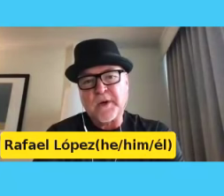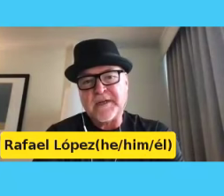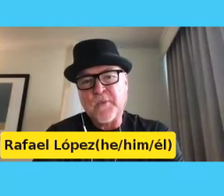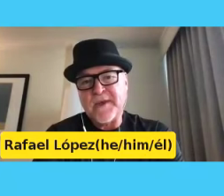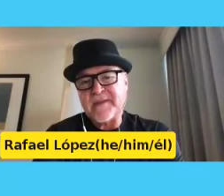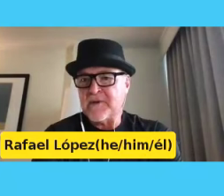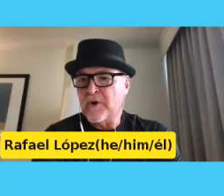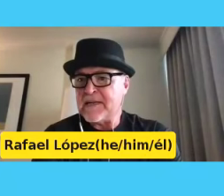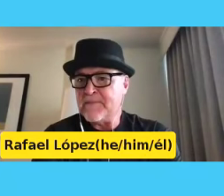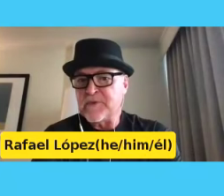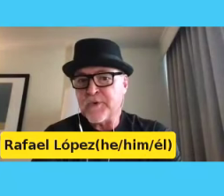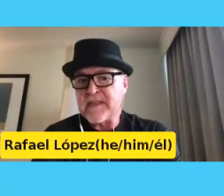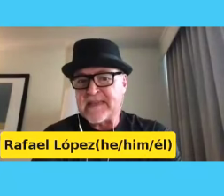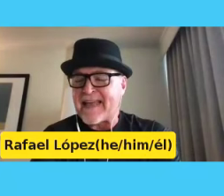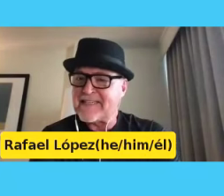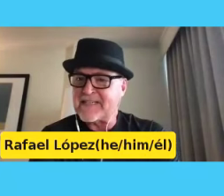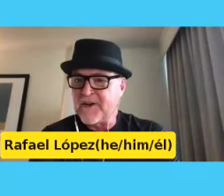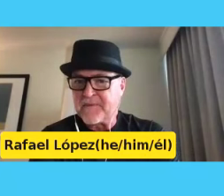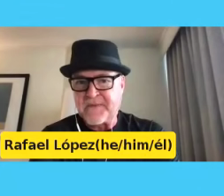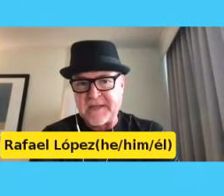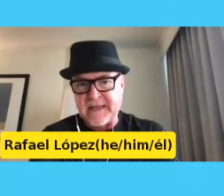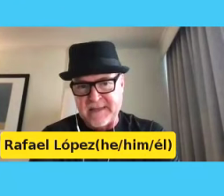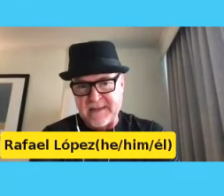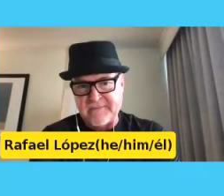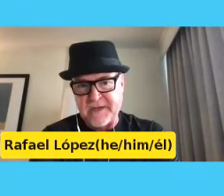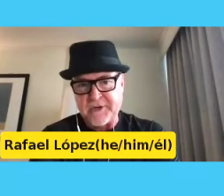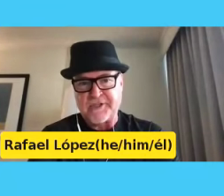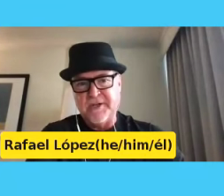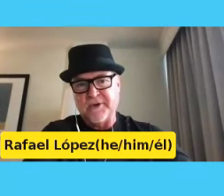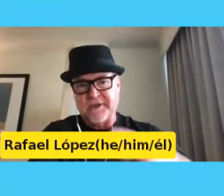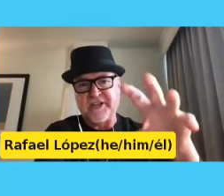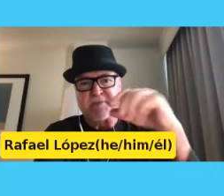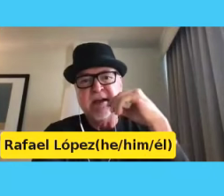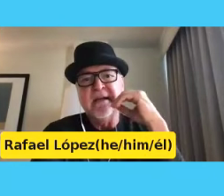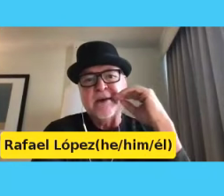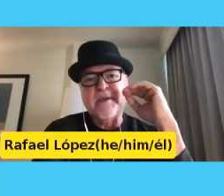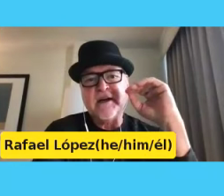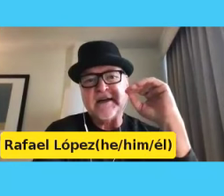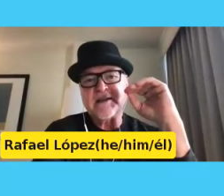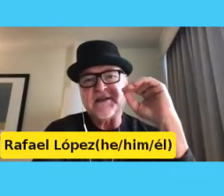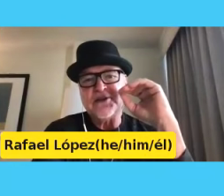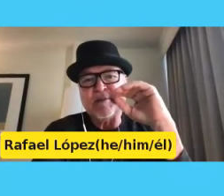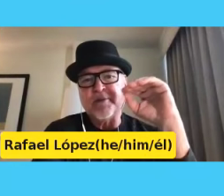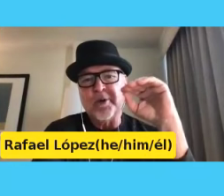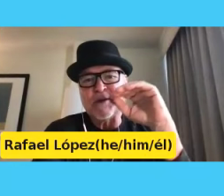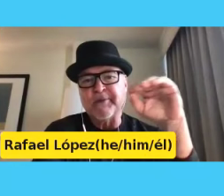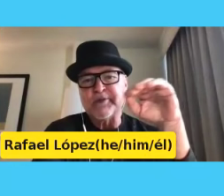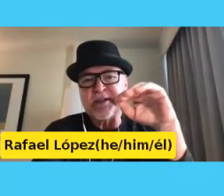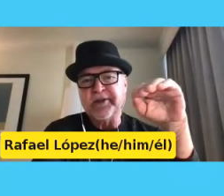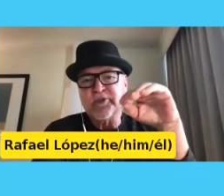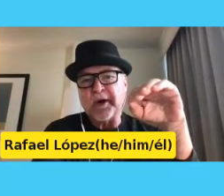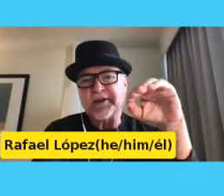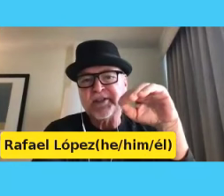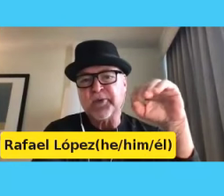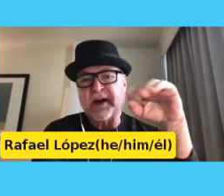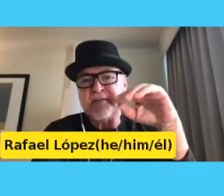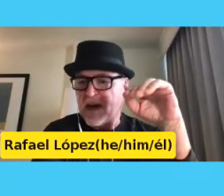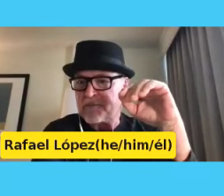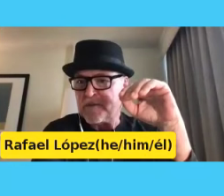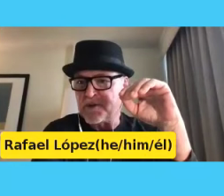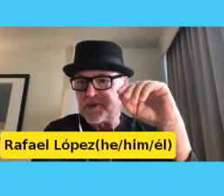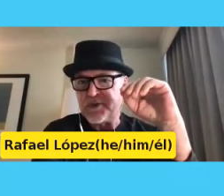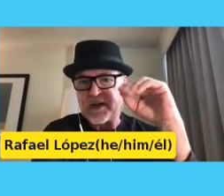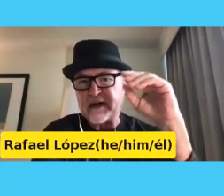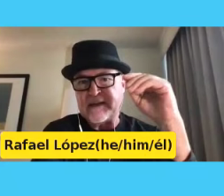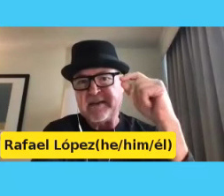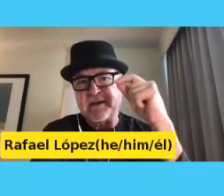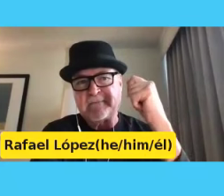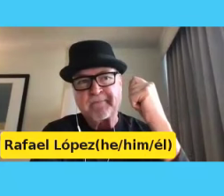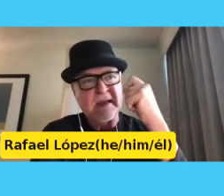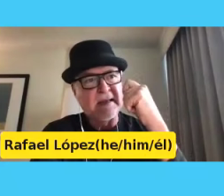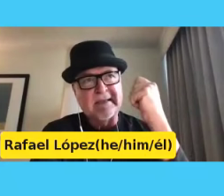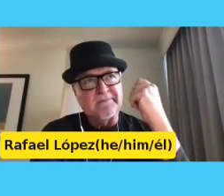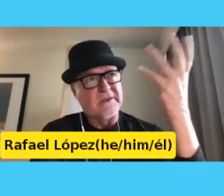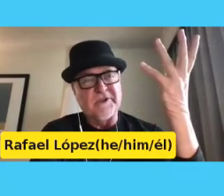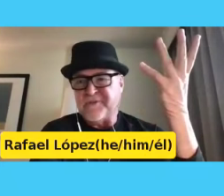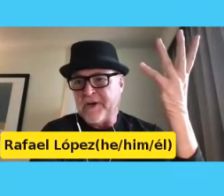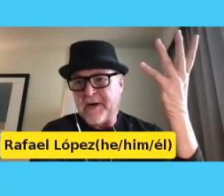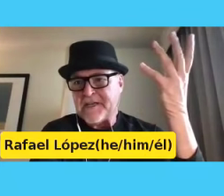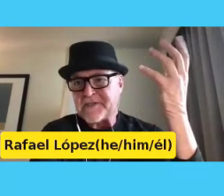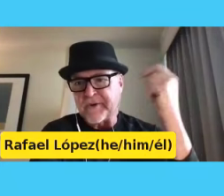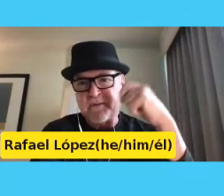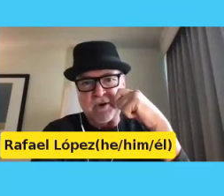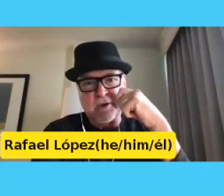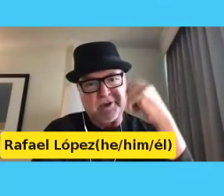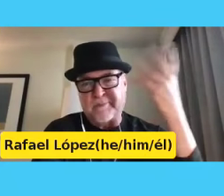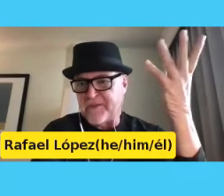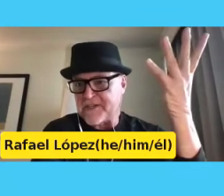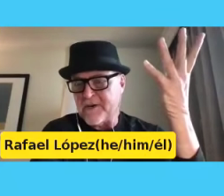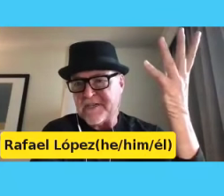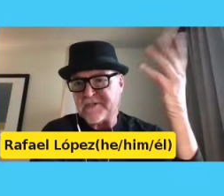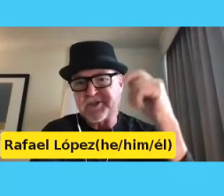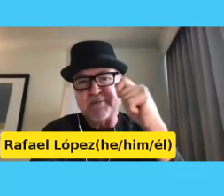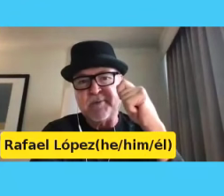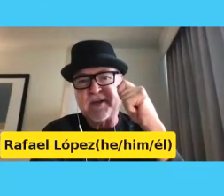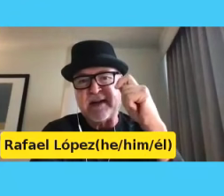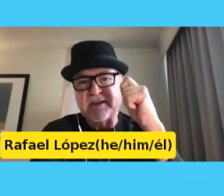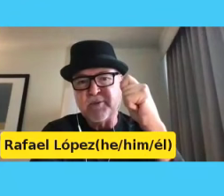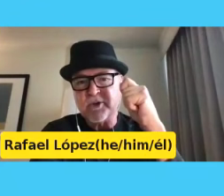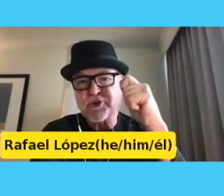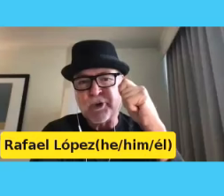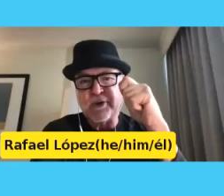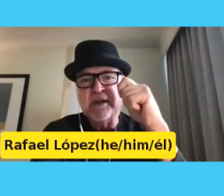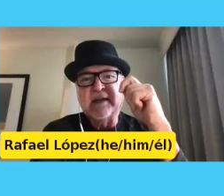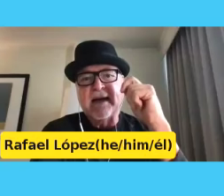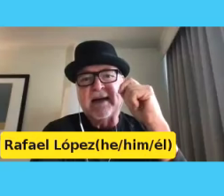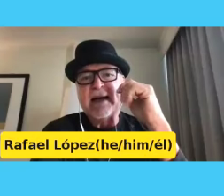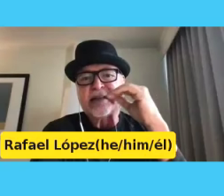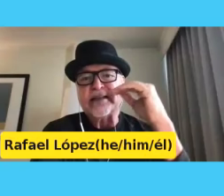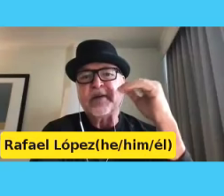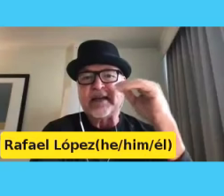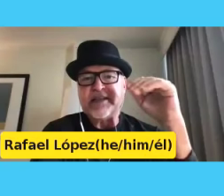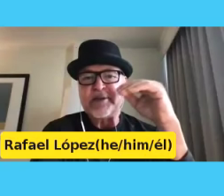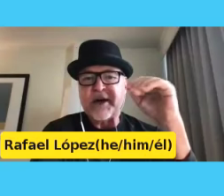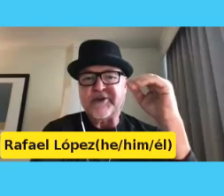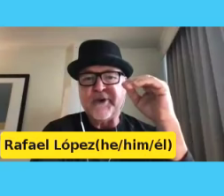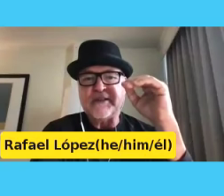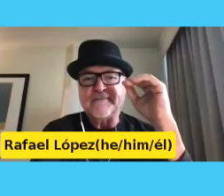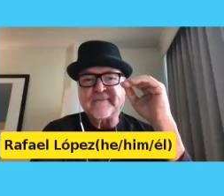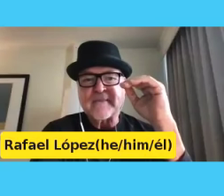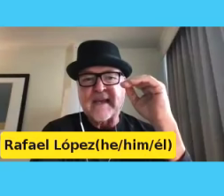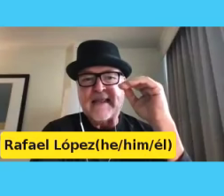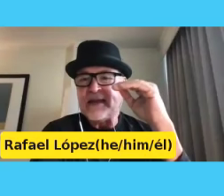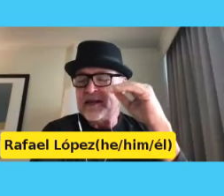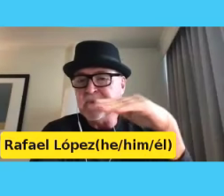volunteers came that first day, I sat back and enjoyed myself. I just came back and did a few corrections, but we were able to transfer the whole thing in about four hours when you have several able hands. Next slide. And then what we do, once everything is transferred is